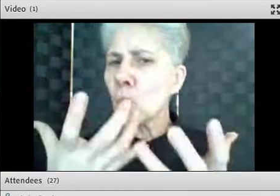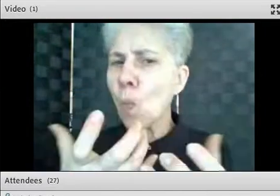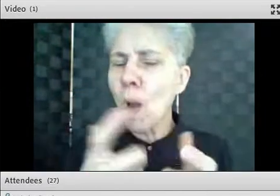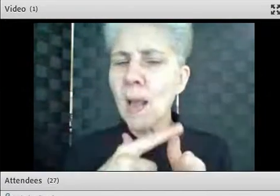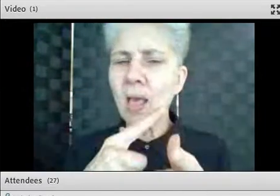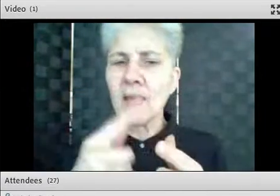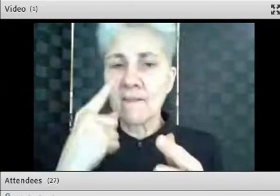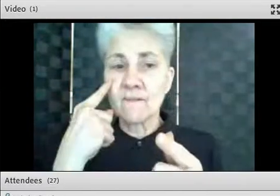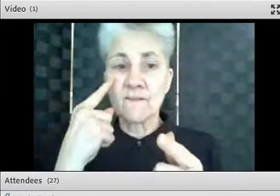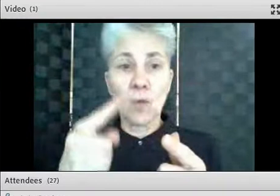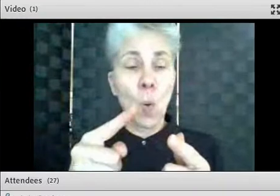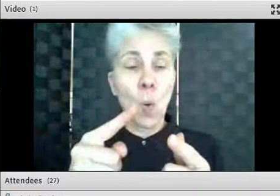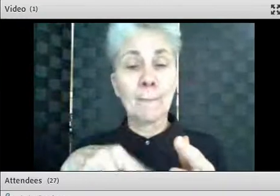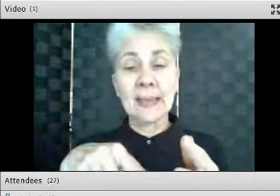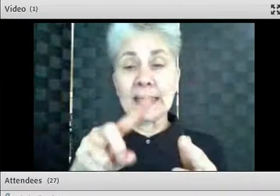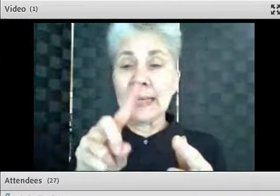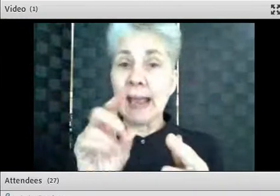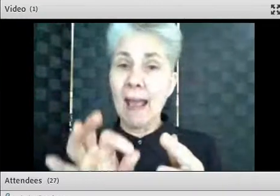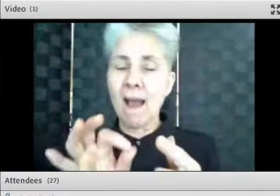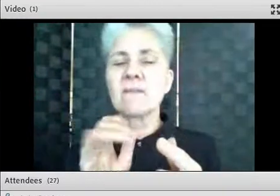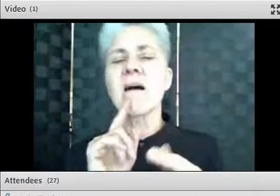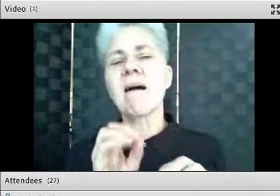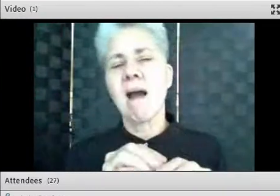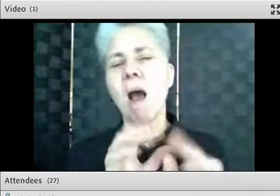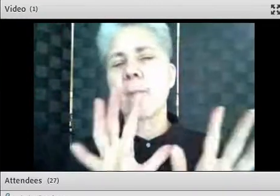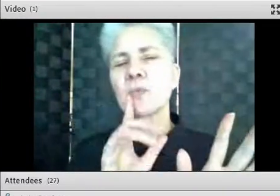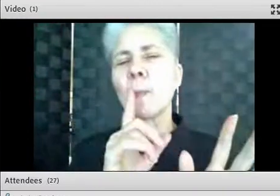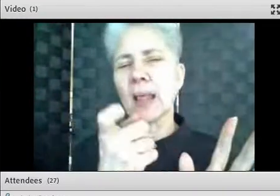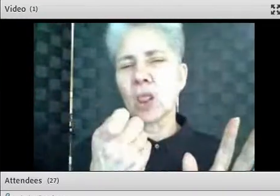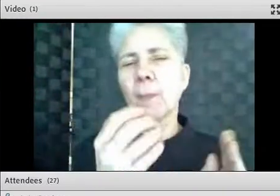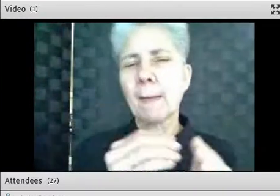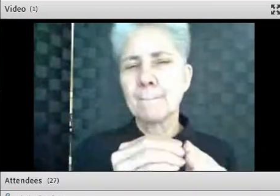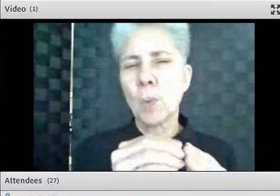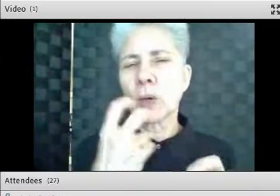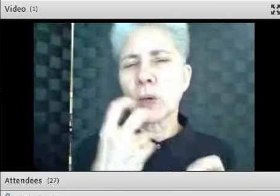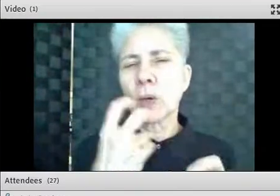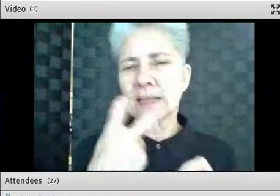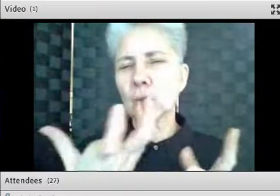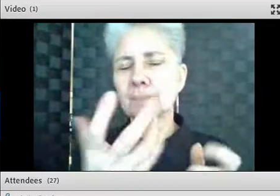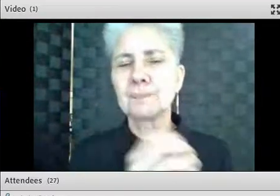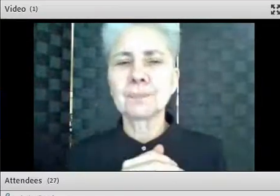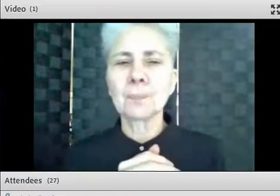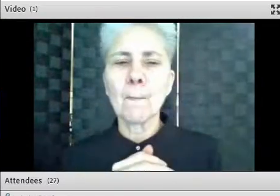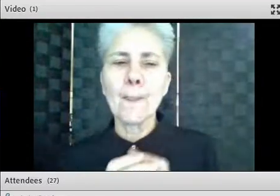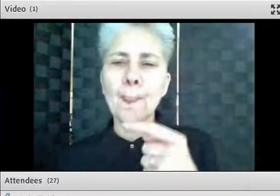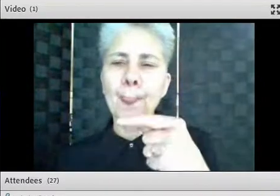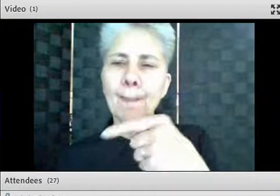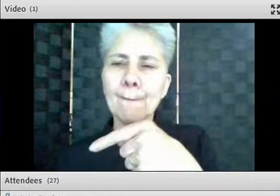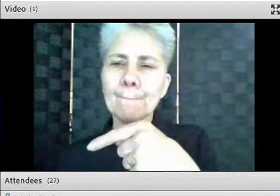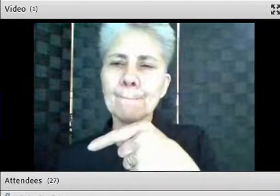and then, like I said, for the PDFs, obviously, it's going to be a little bit different. Okay.